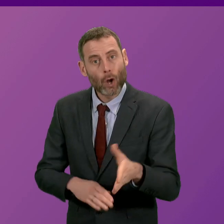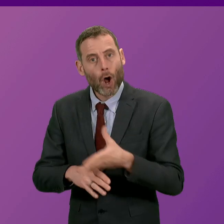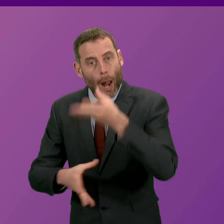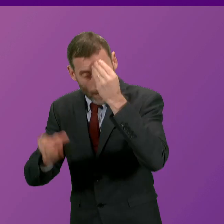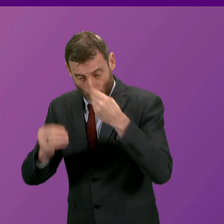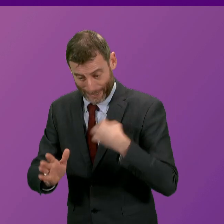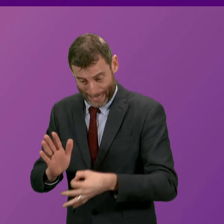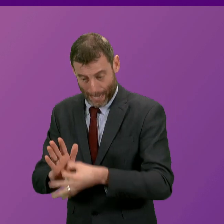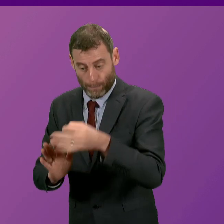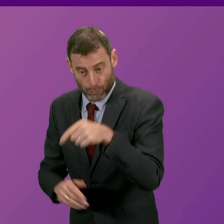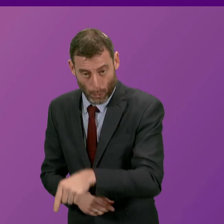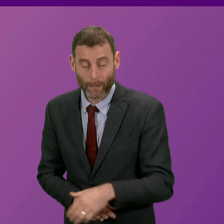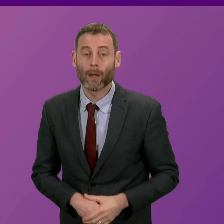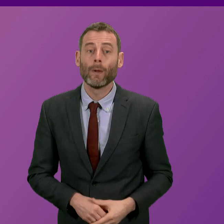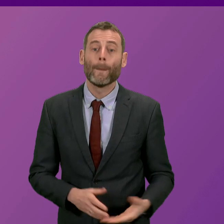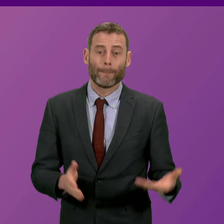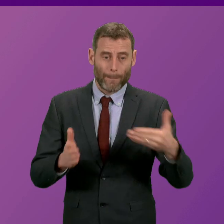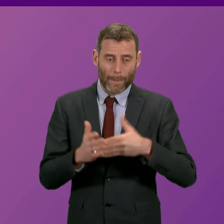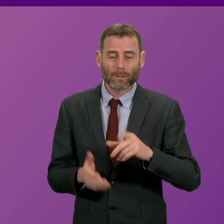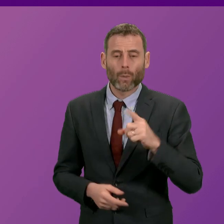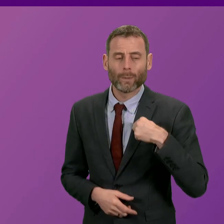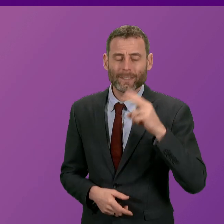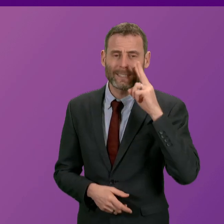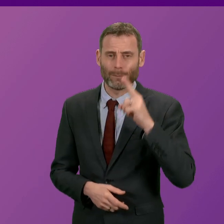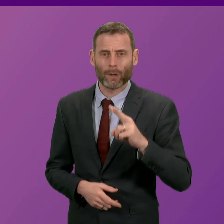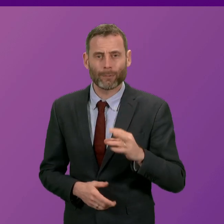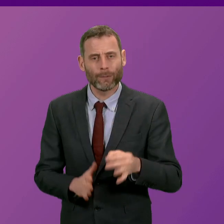Scotland has improved faster than it has in the rest of the United Kingdom. I want